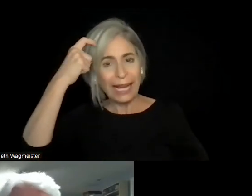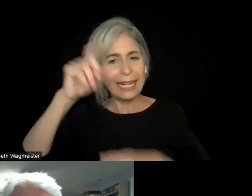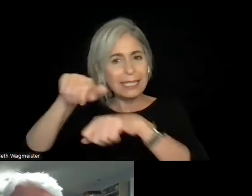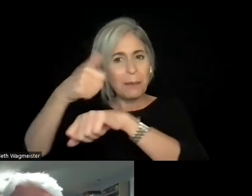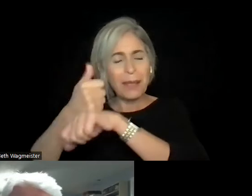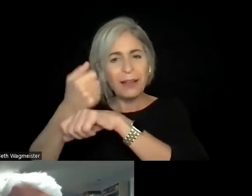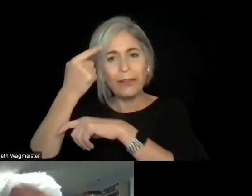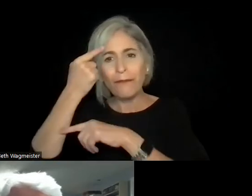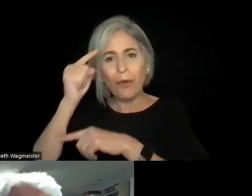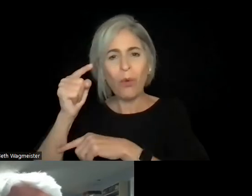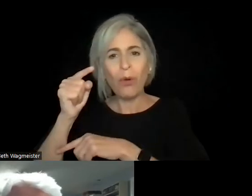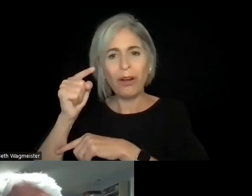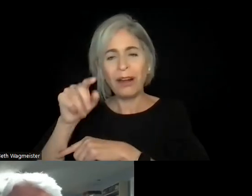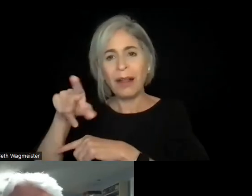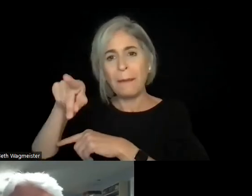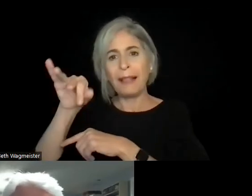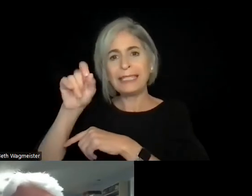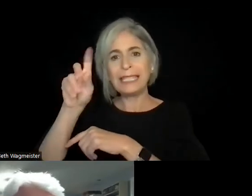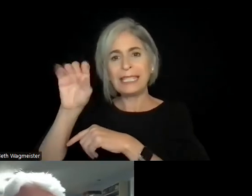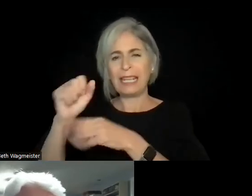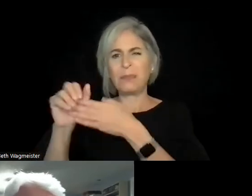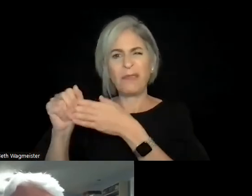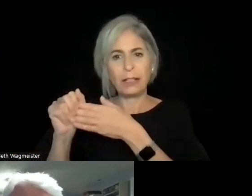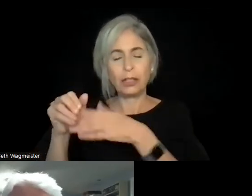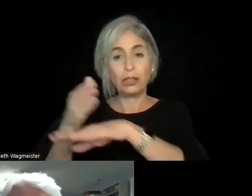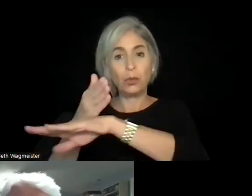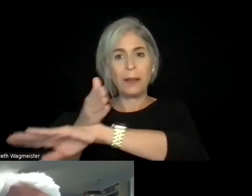in particularly